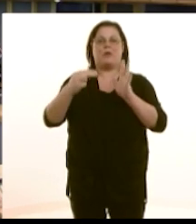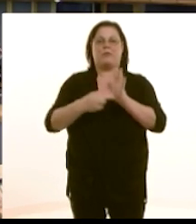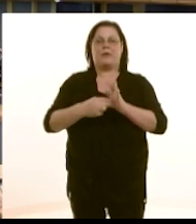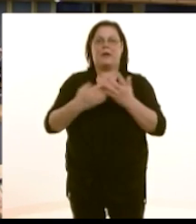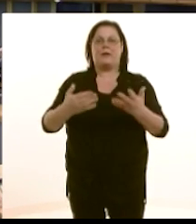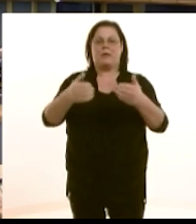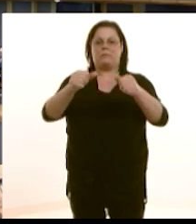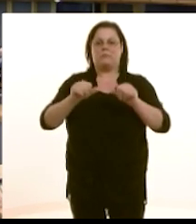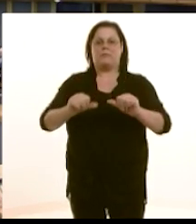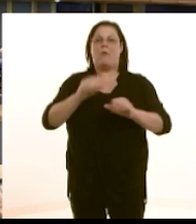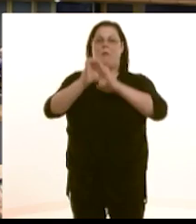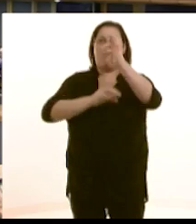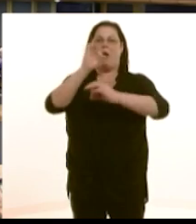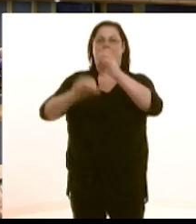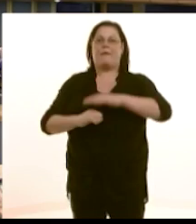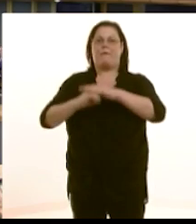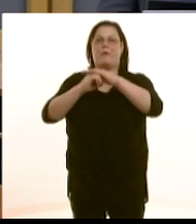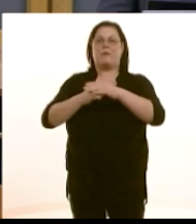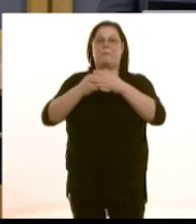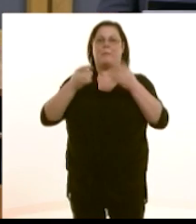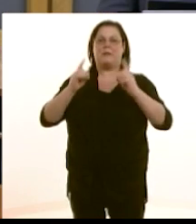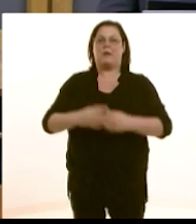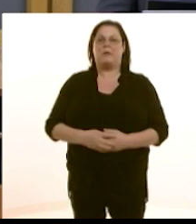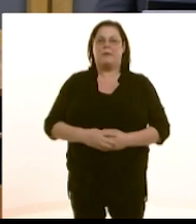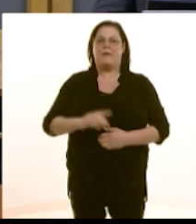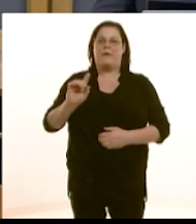and thatís questions to the First Minister. Question 1, Llyr Gruffydd.